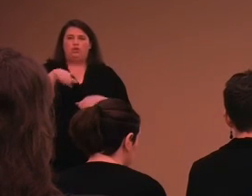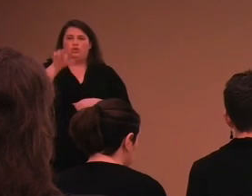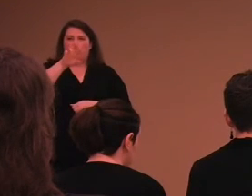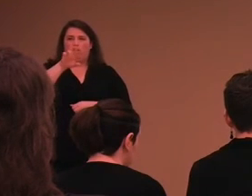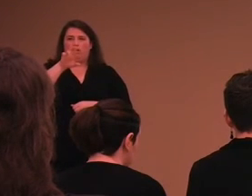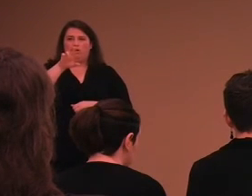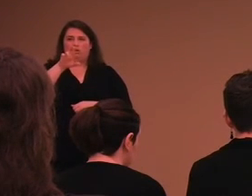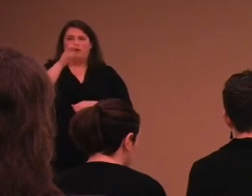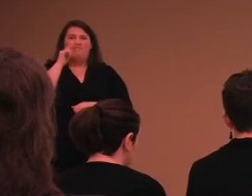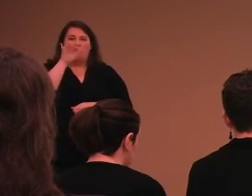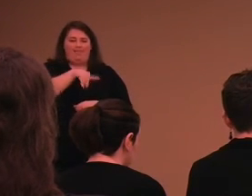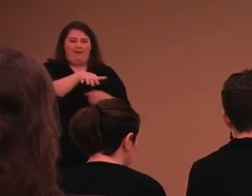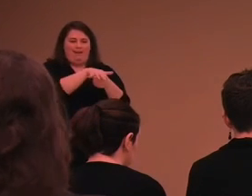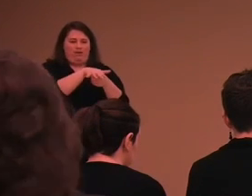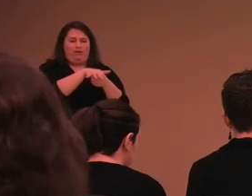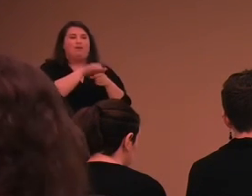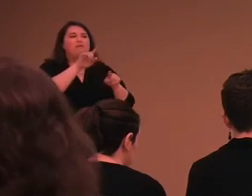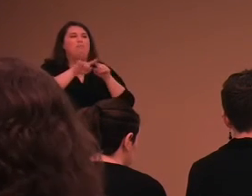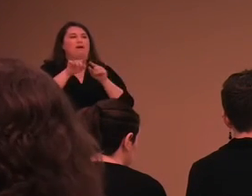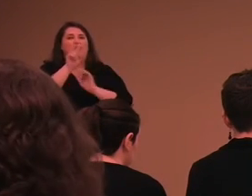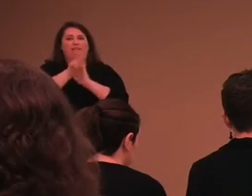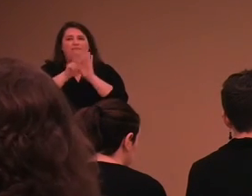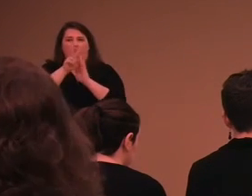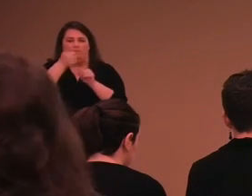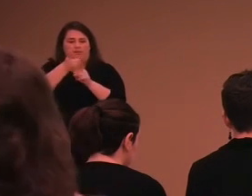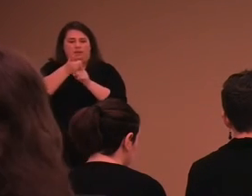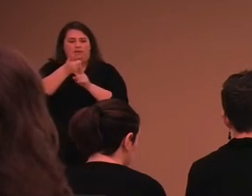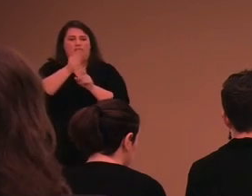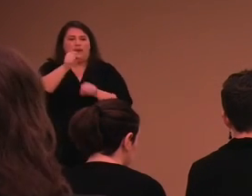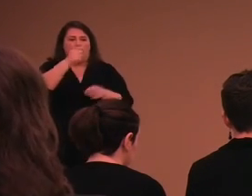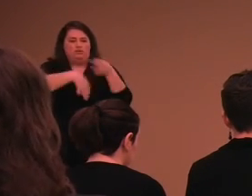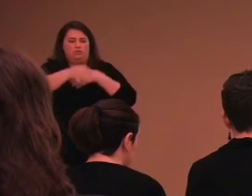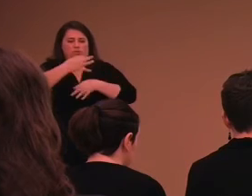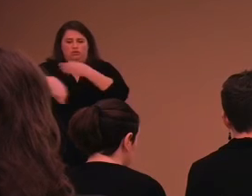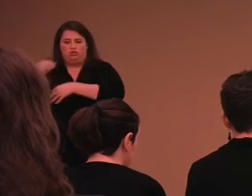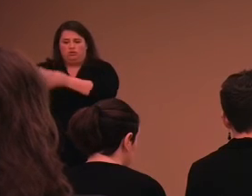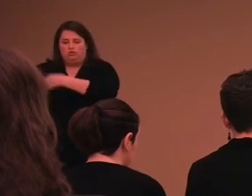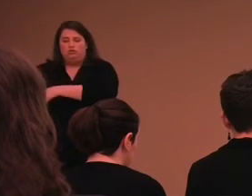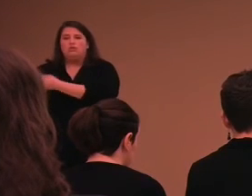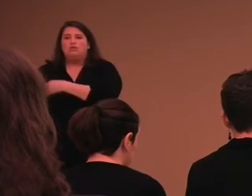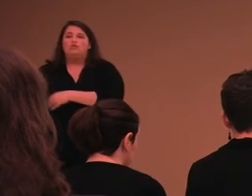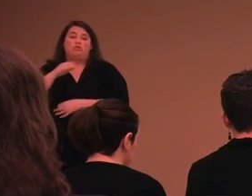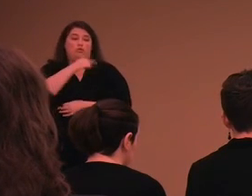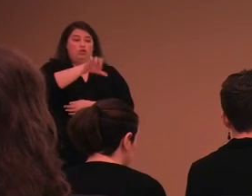But then the video would switch out so this the QR would be static and then the link would switch up